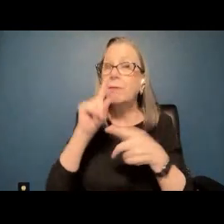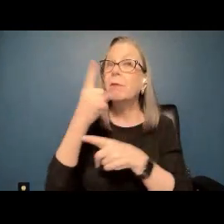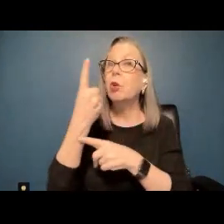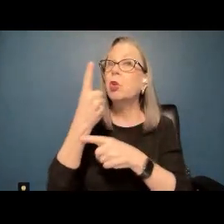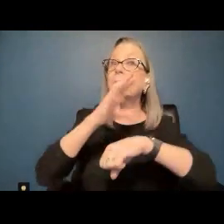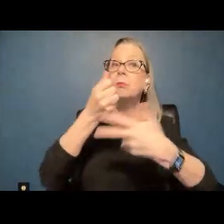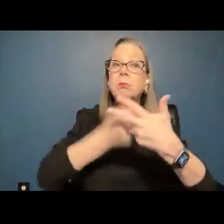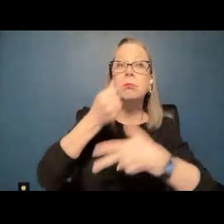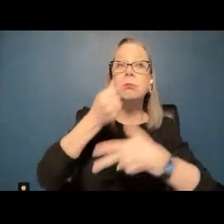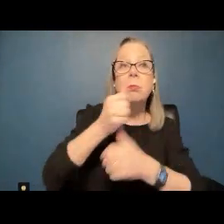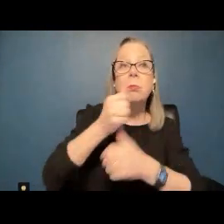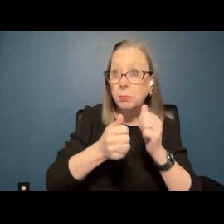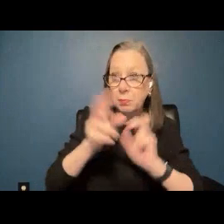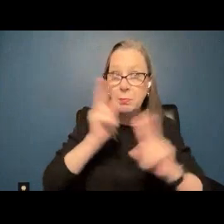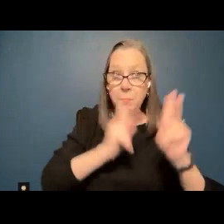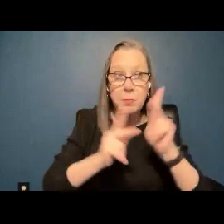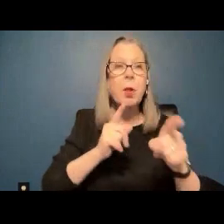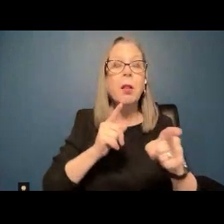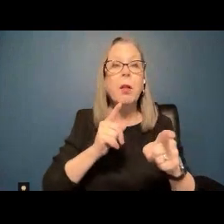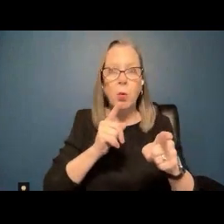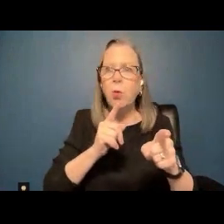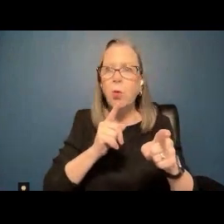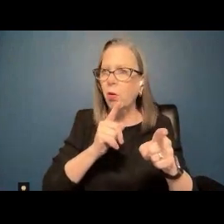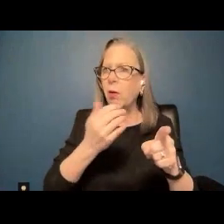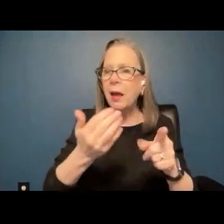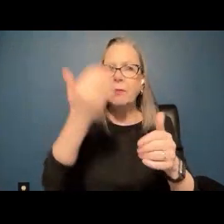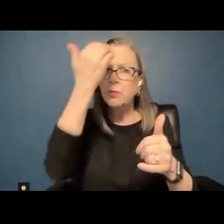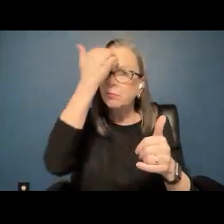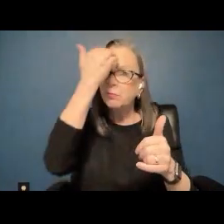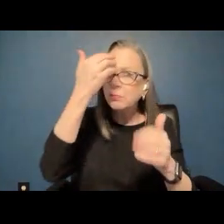complementary knowledge and expertise that cover different parts of the